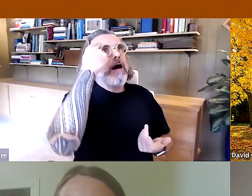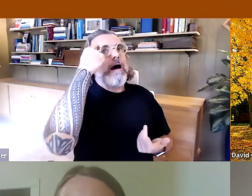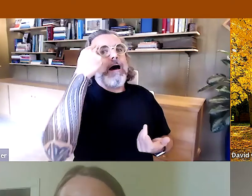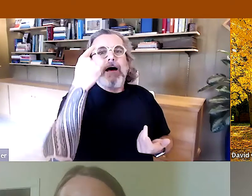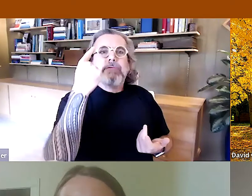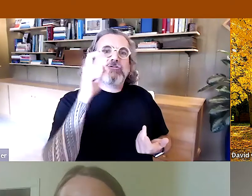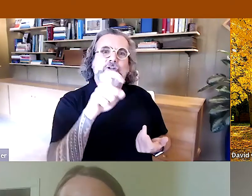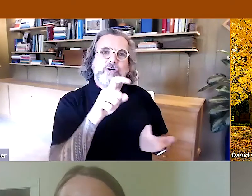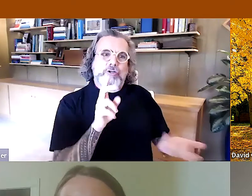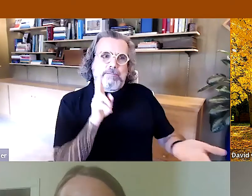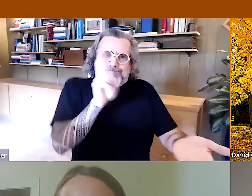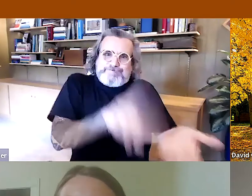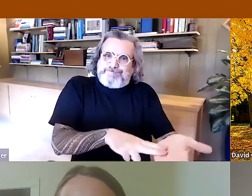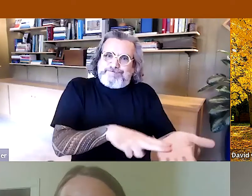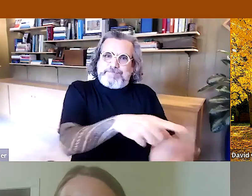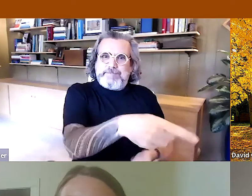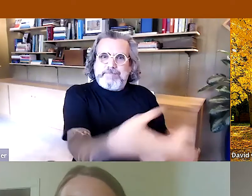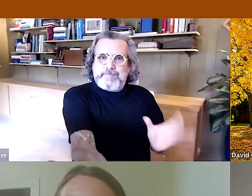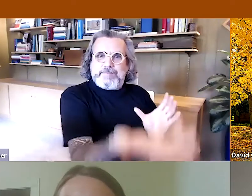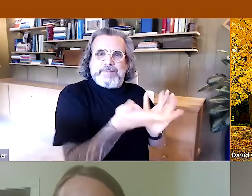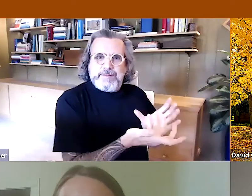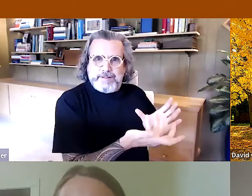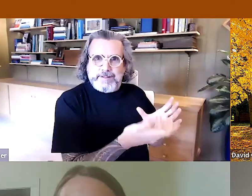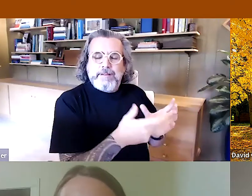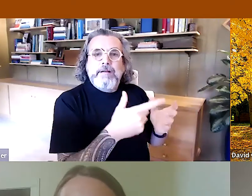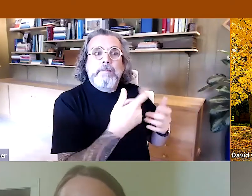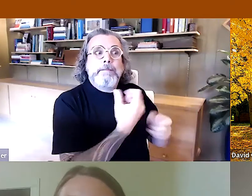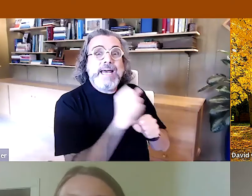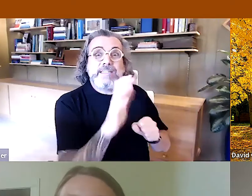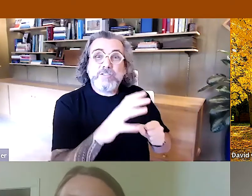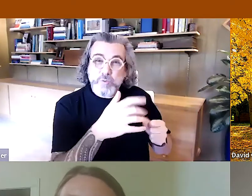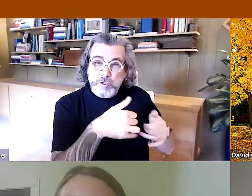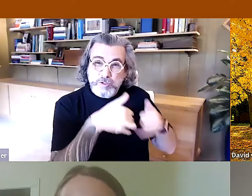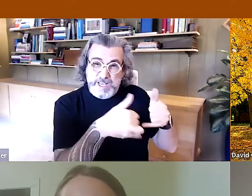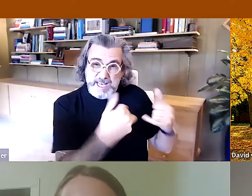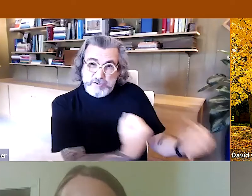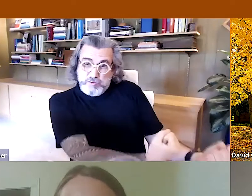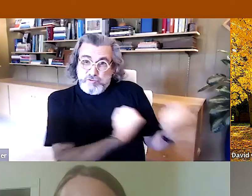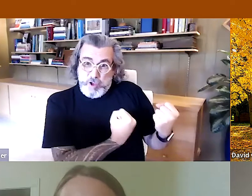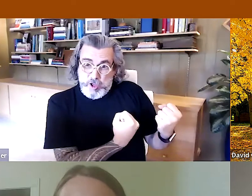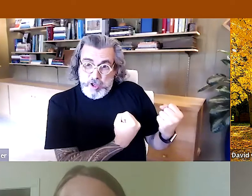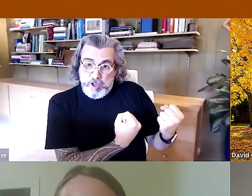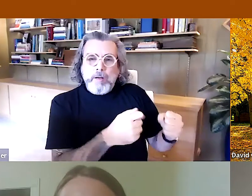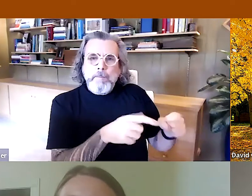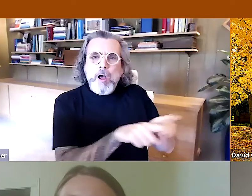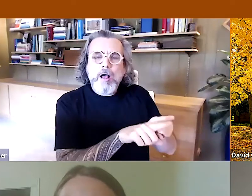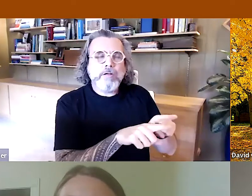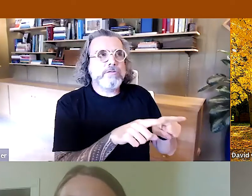does not have, but you know a researcher/collaborator that does have that equipment.